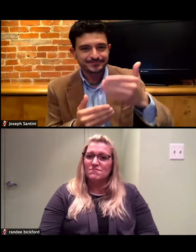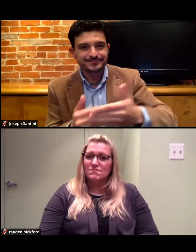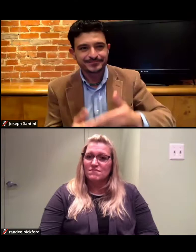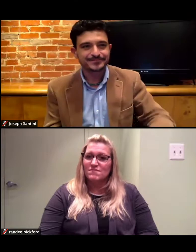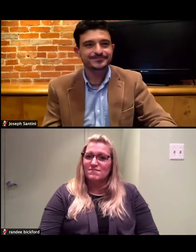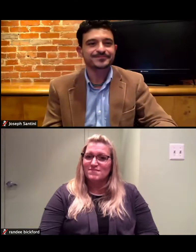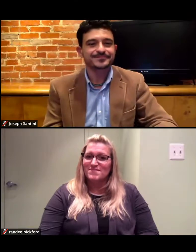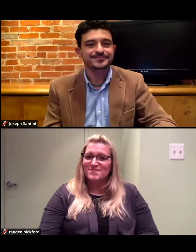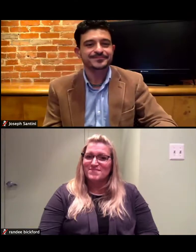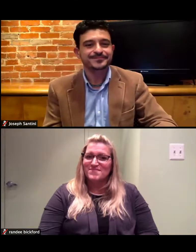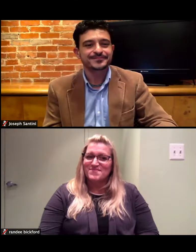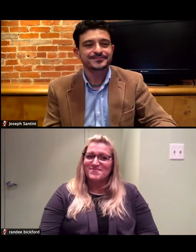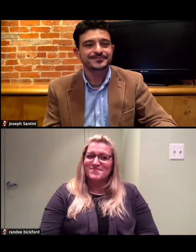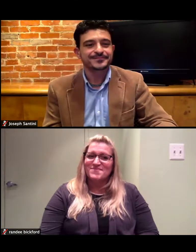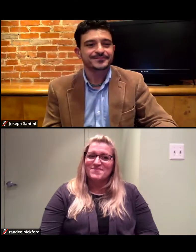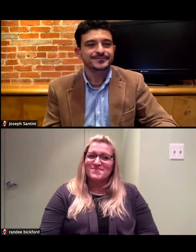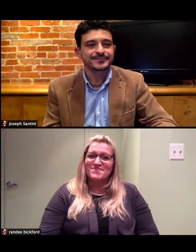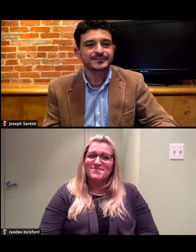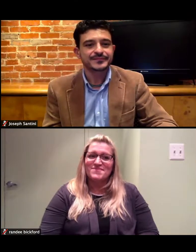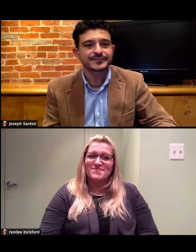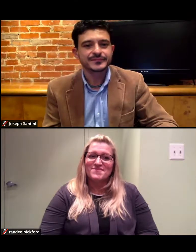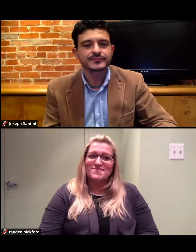to be out there spreading this within the community.